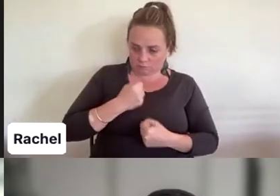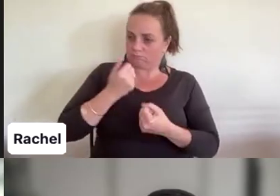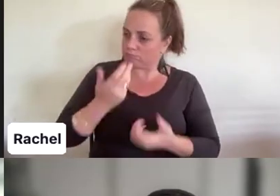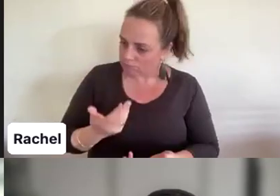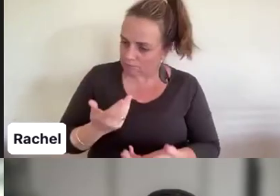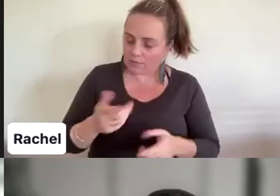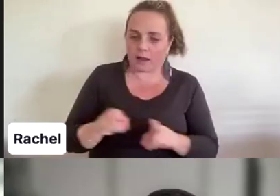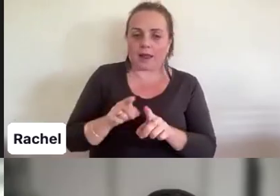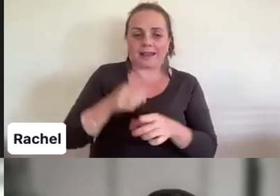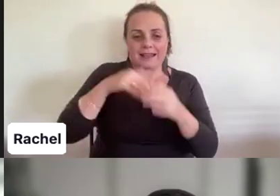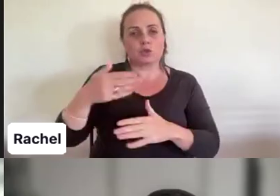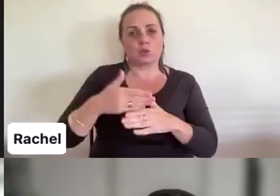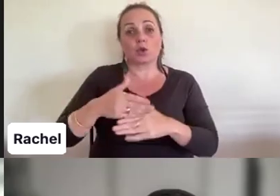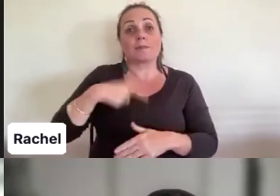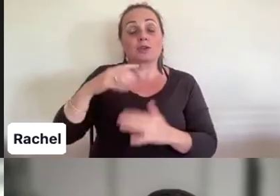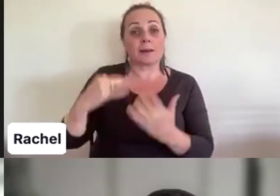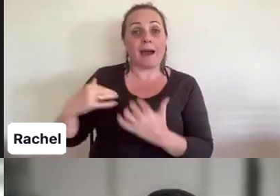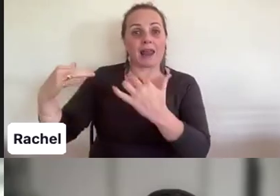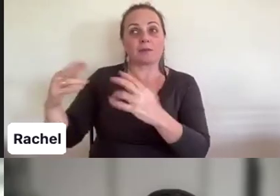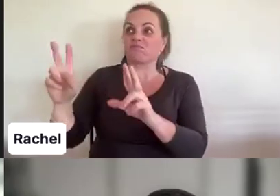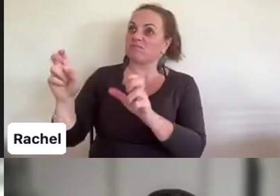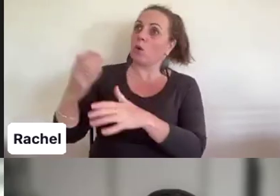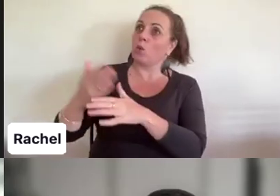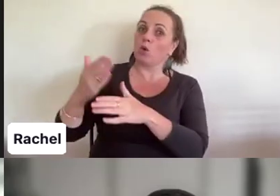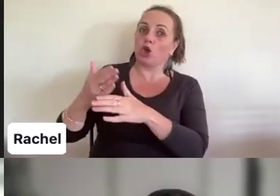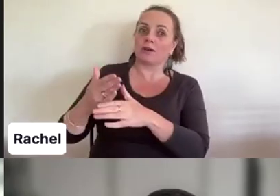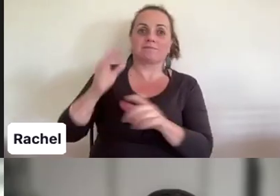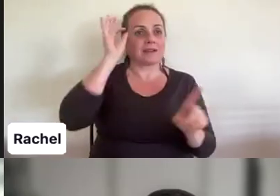the workplace, because Parliament is ultimately a workplace, council is ultimately a workplace,